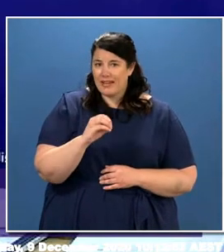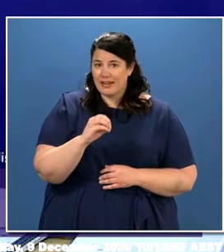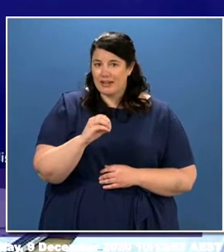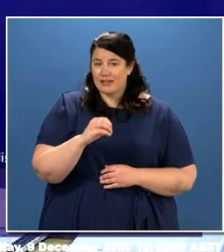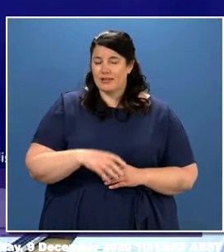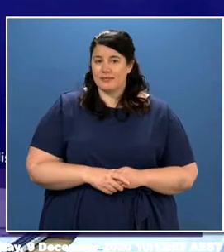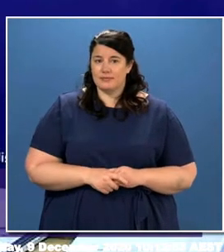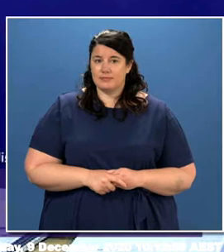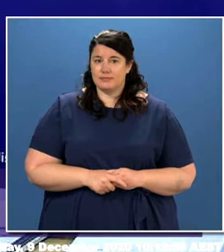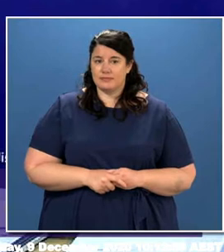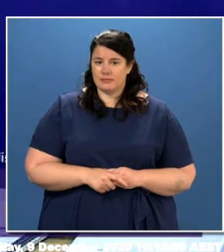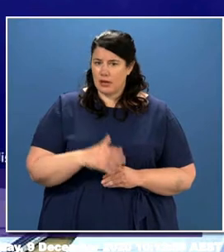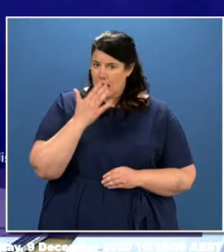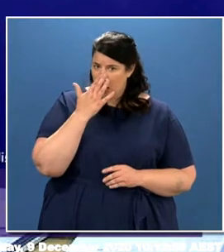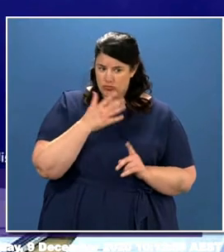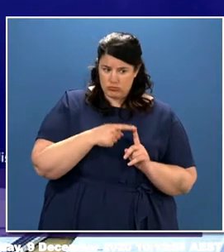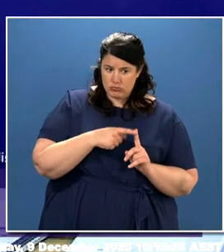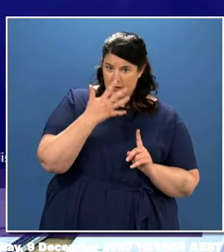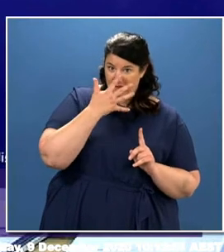The people were aged from 15 to 30.